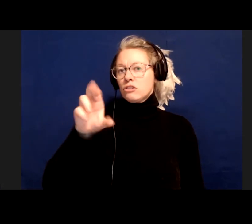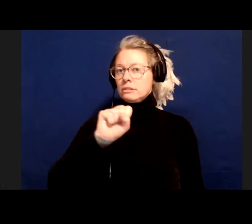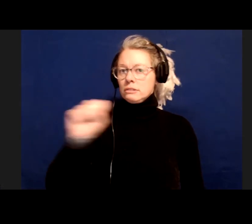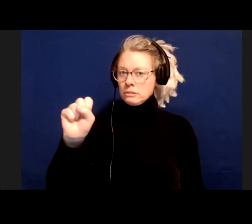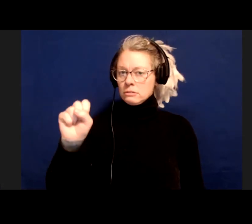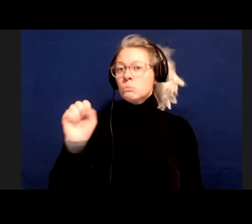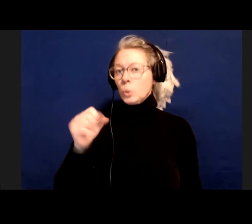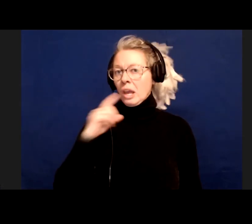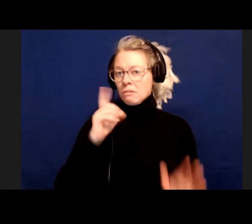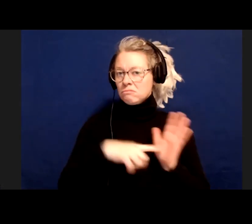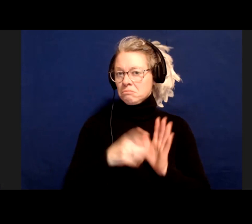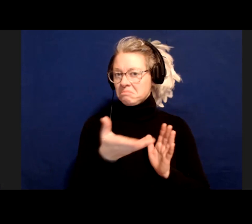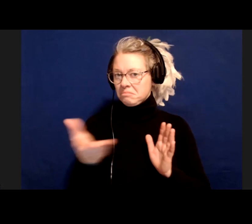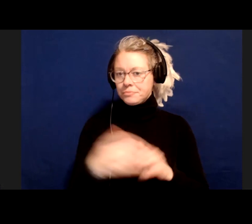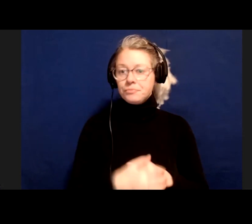it for me. Over to you, Melissa.